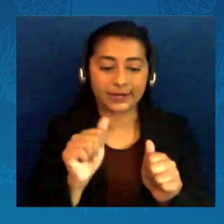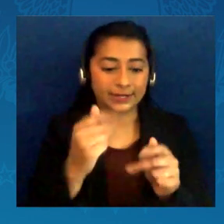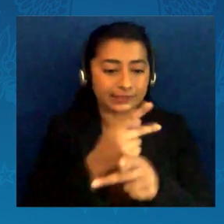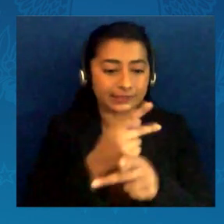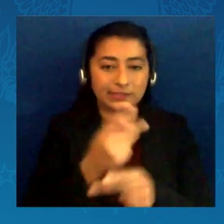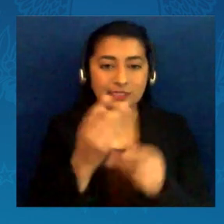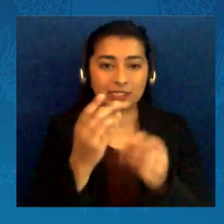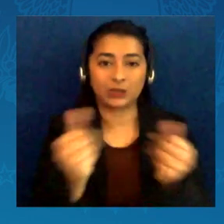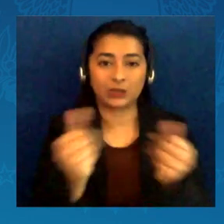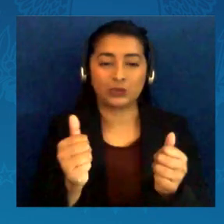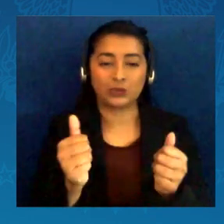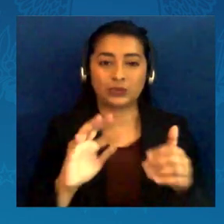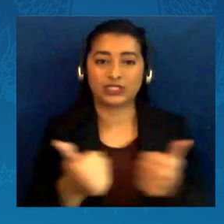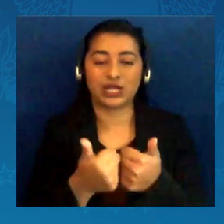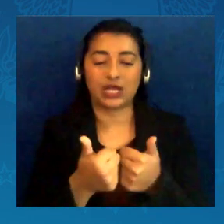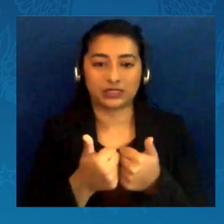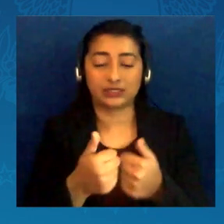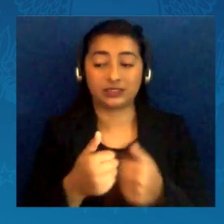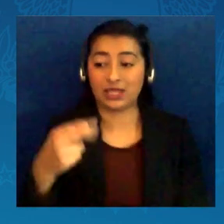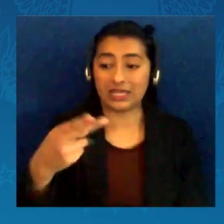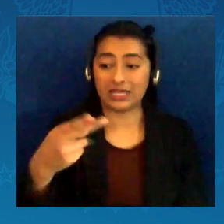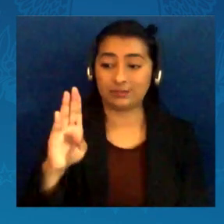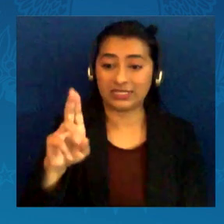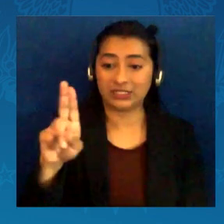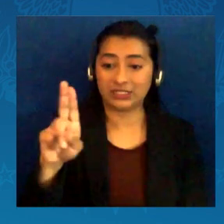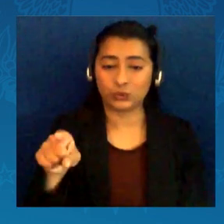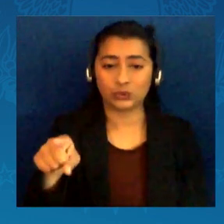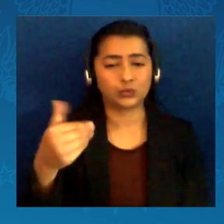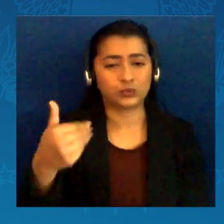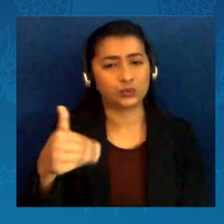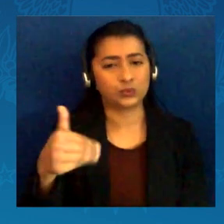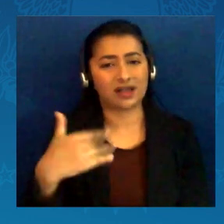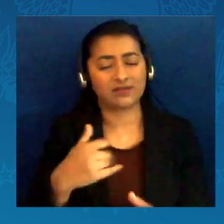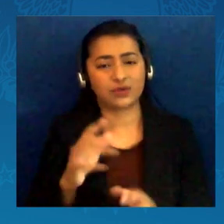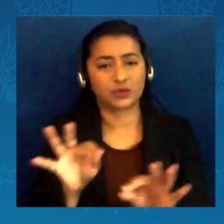And our HBCUs play a critical role in that work.